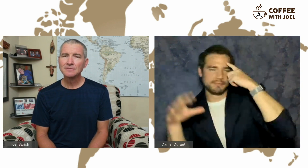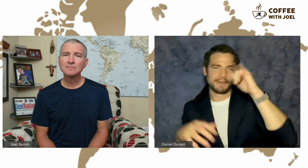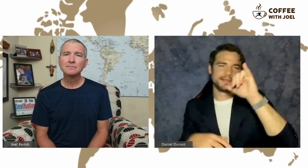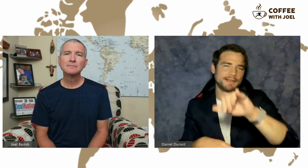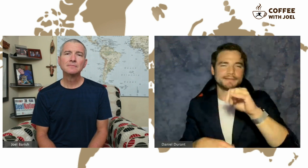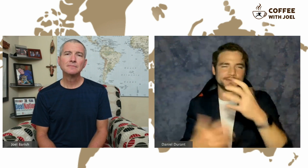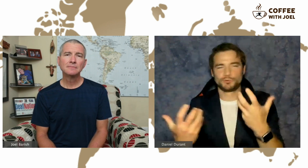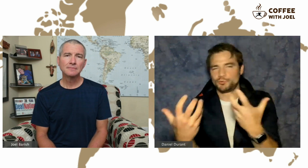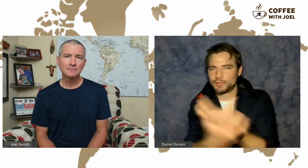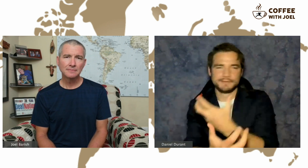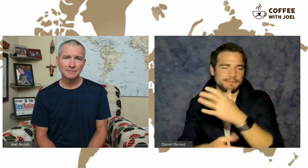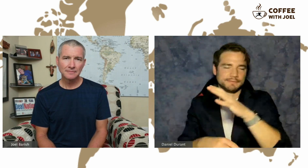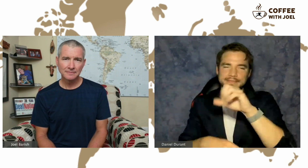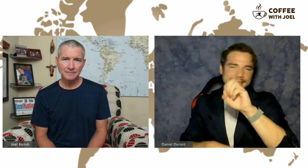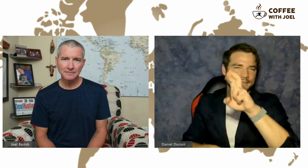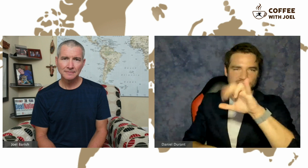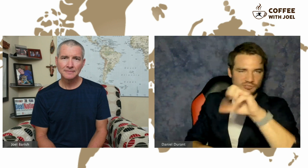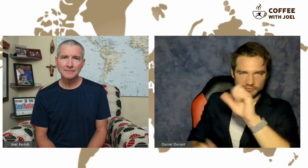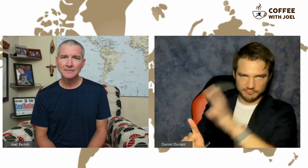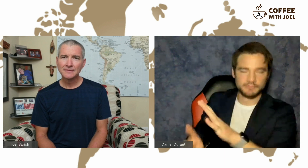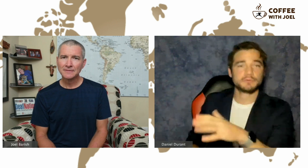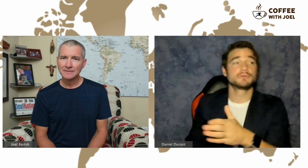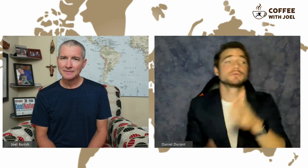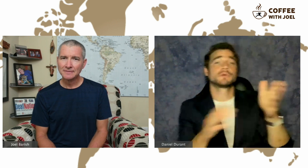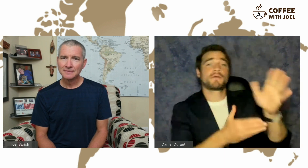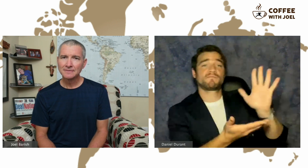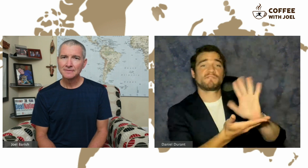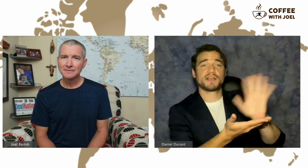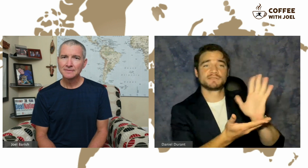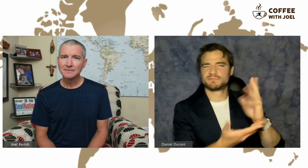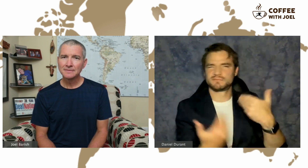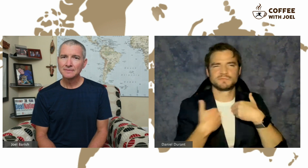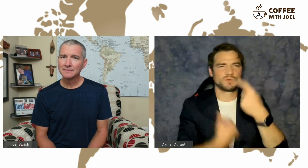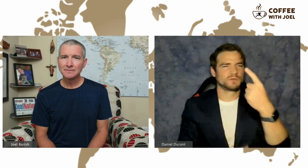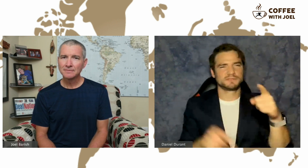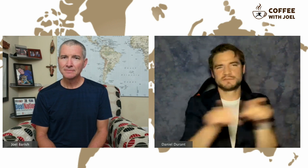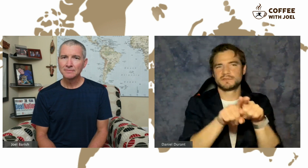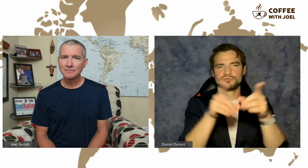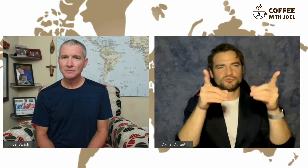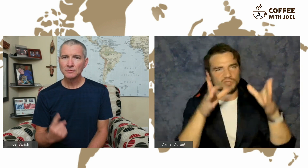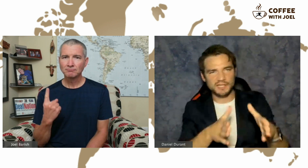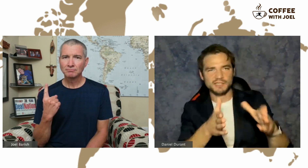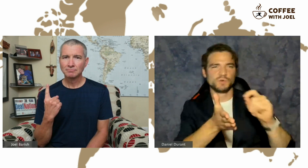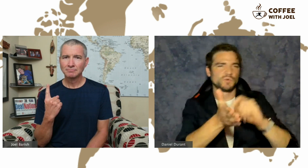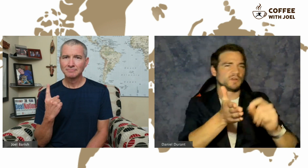for the Switched at Birth series. In the CODA film, we had one same director